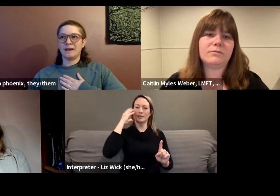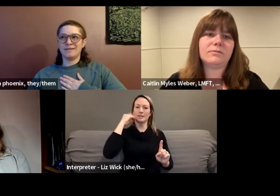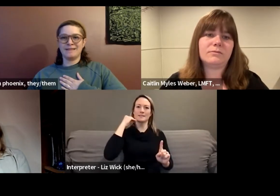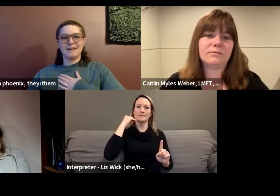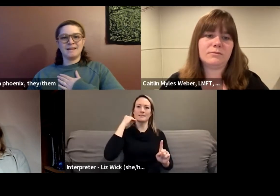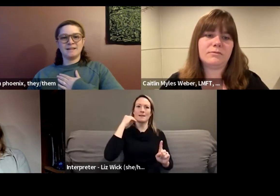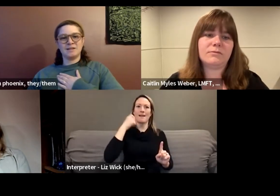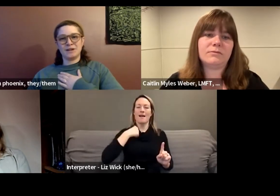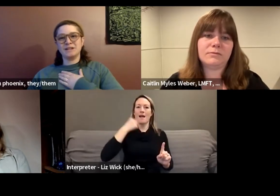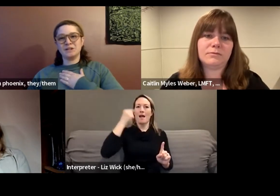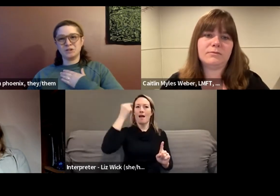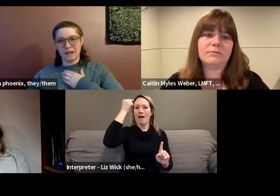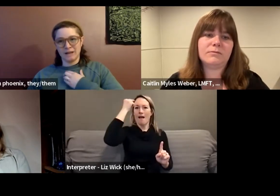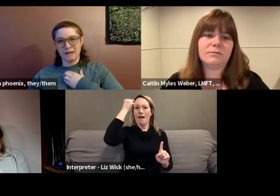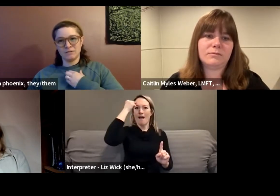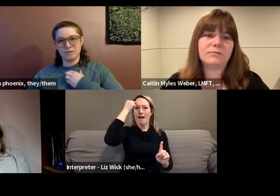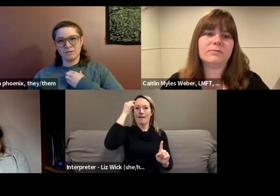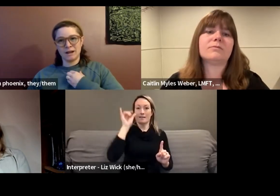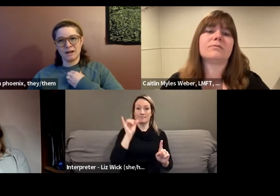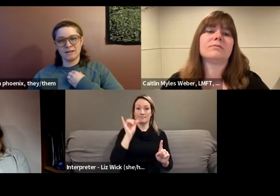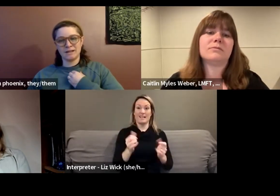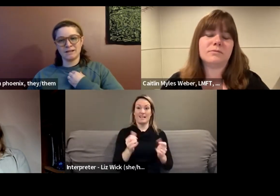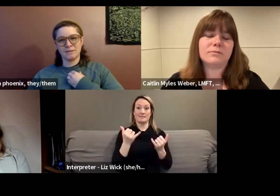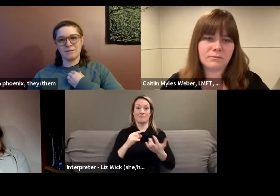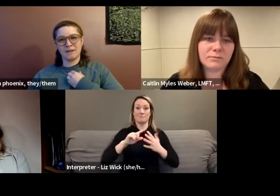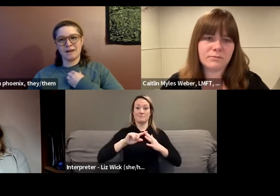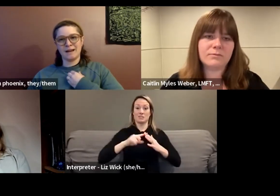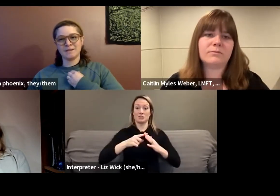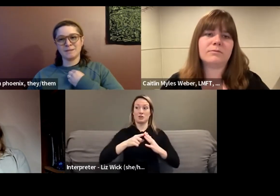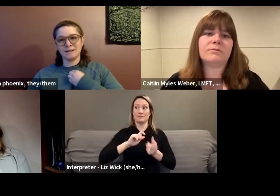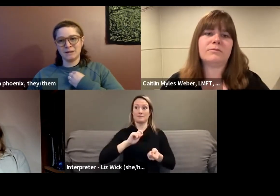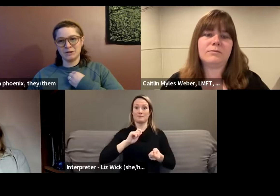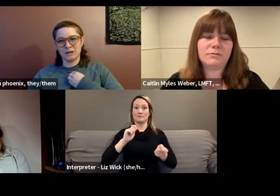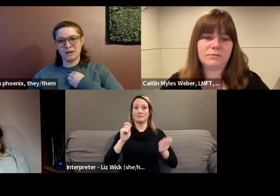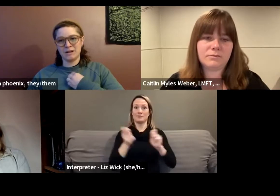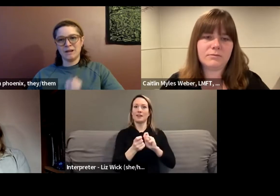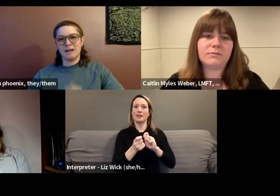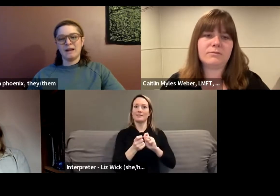I think that's starting to change, right? I think some of that expectation